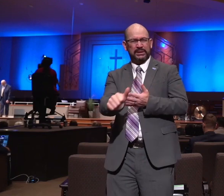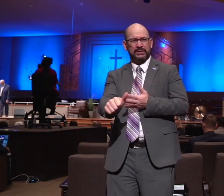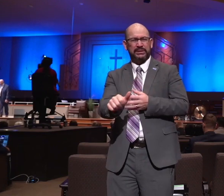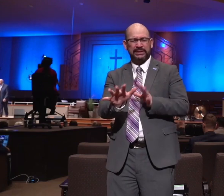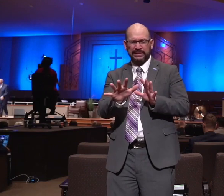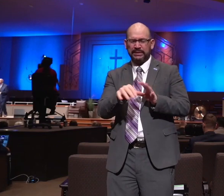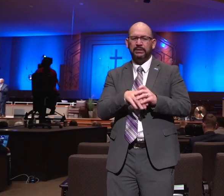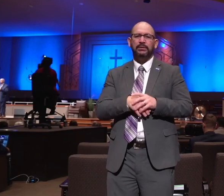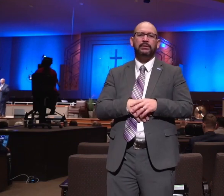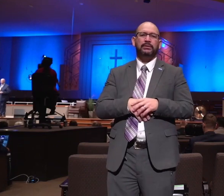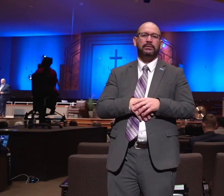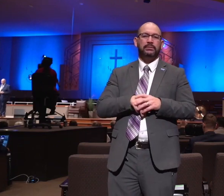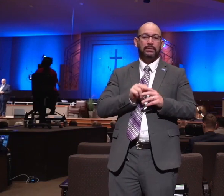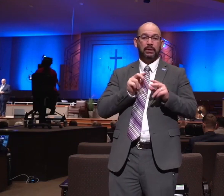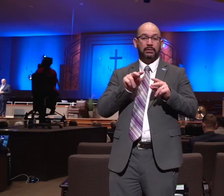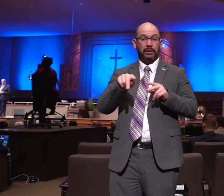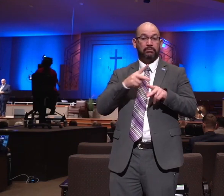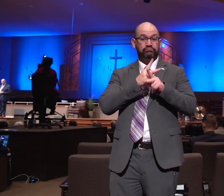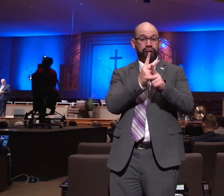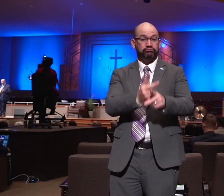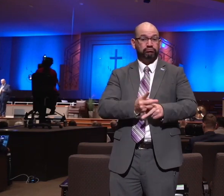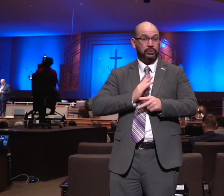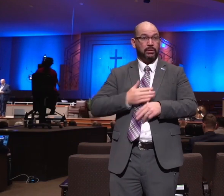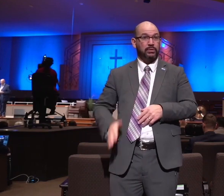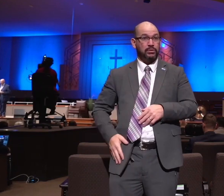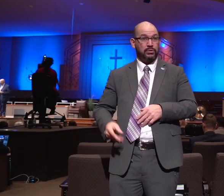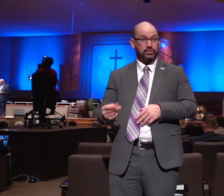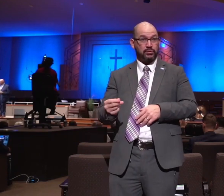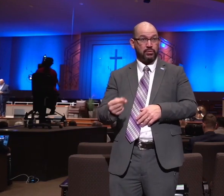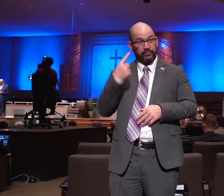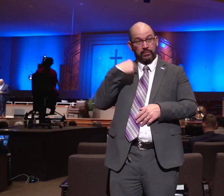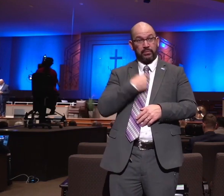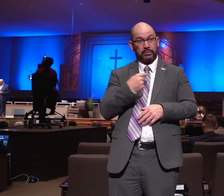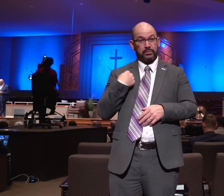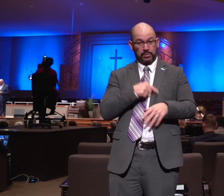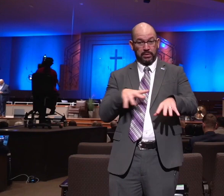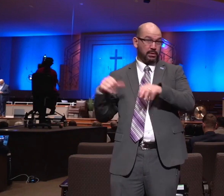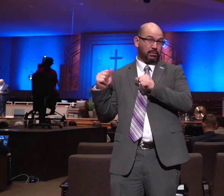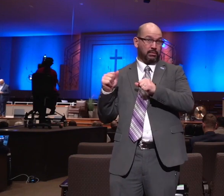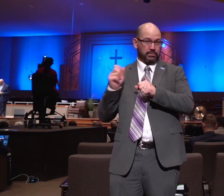they watch our dog for us when we go out of town they love our little dog